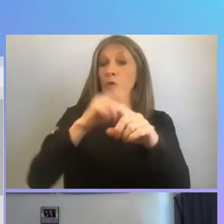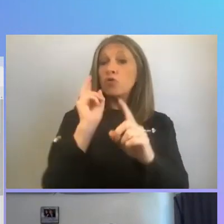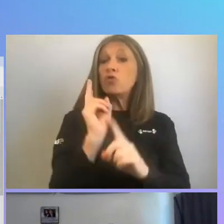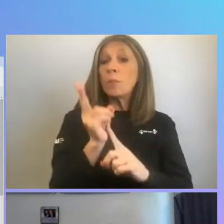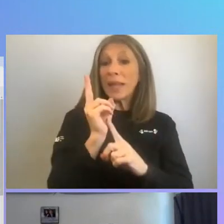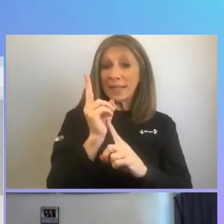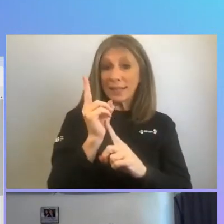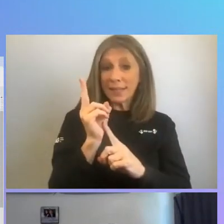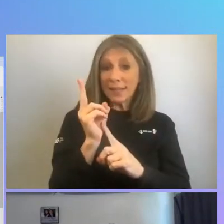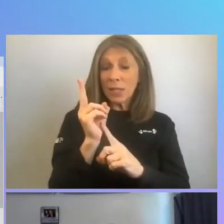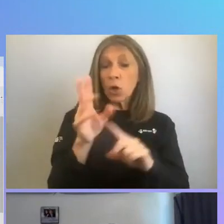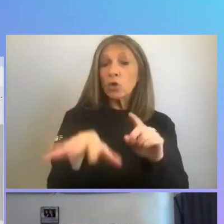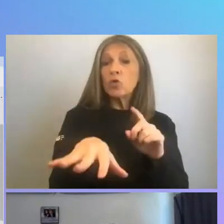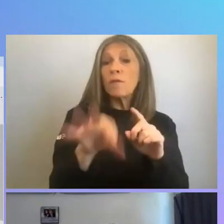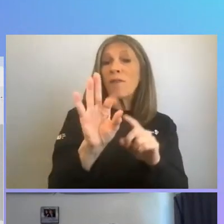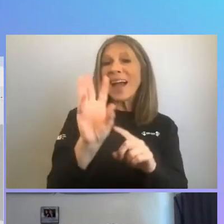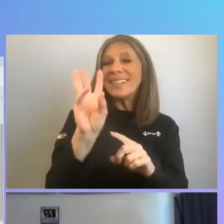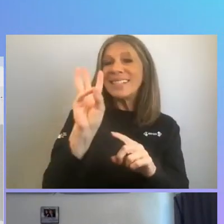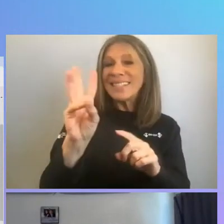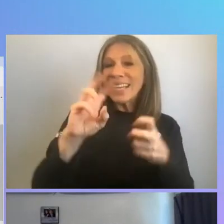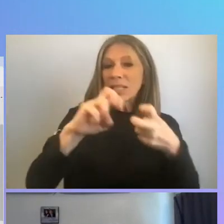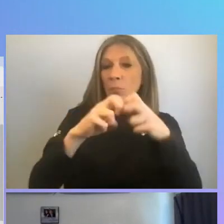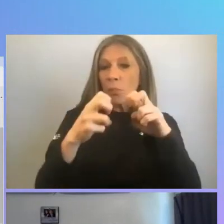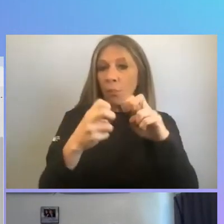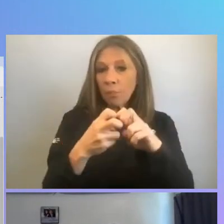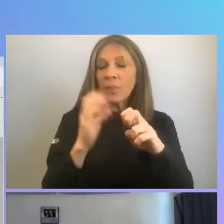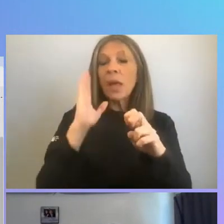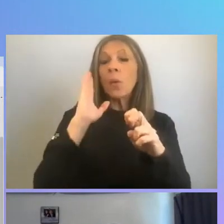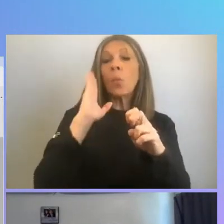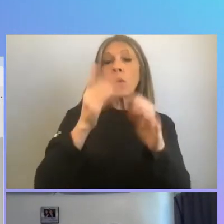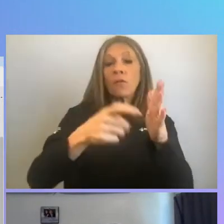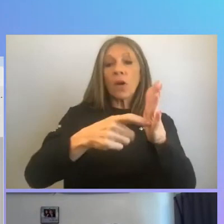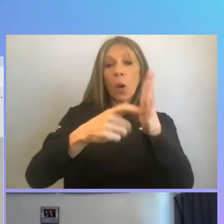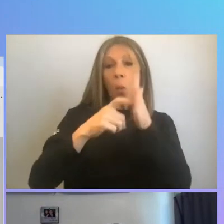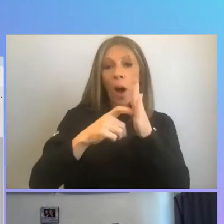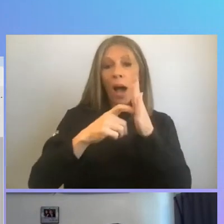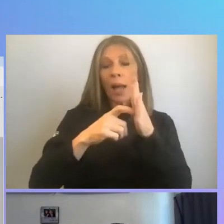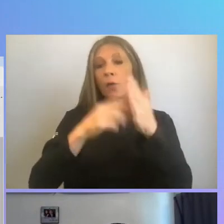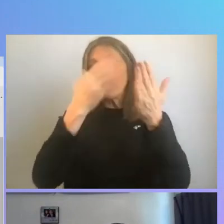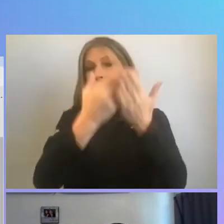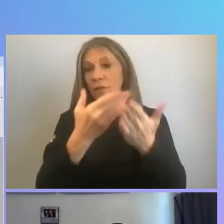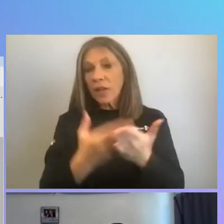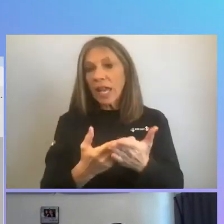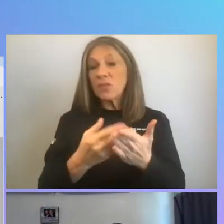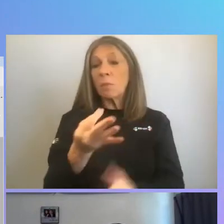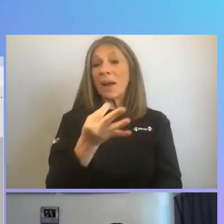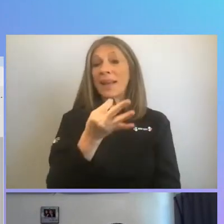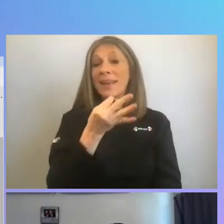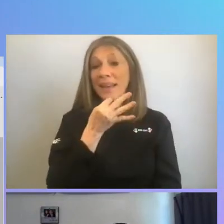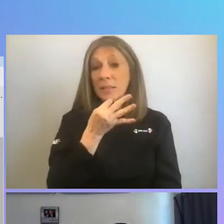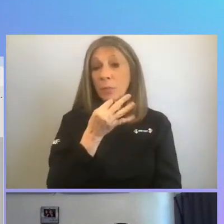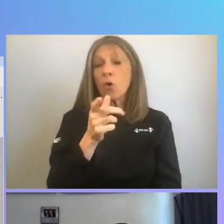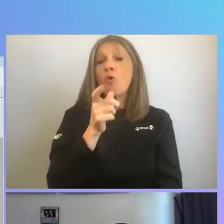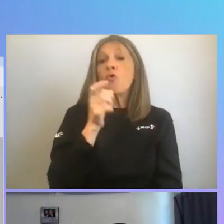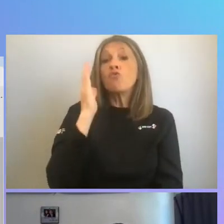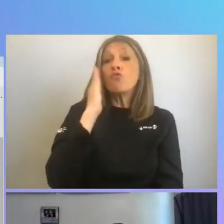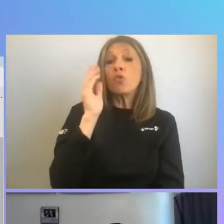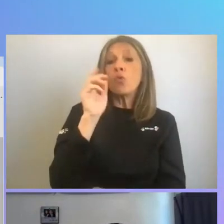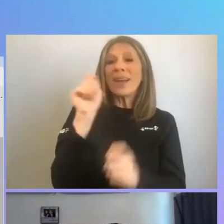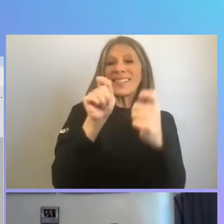to find six issues that would have required manual modification by an expert who knew what to test for, how to